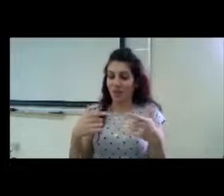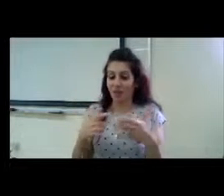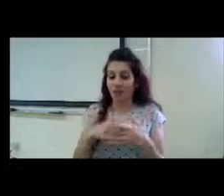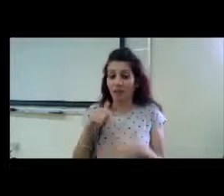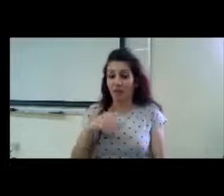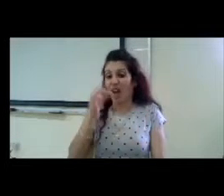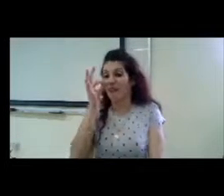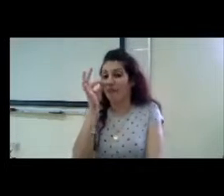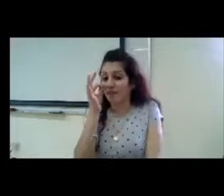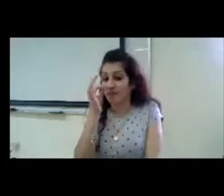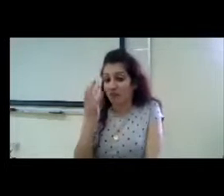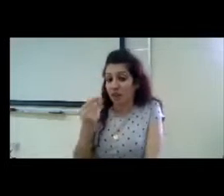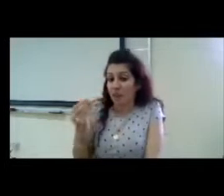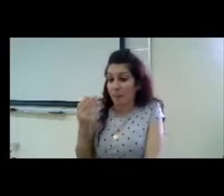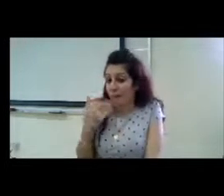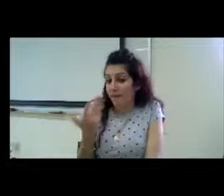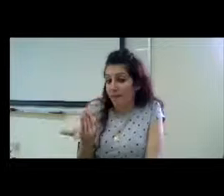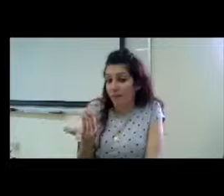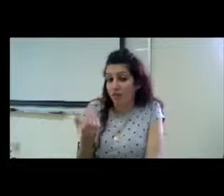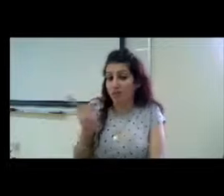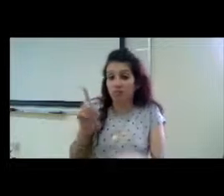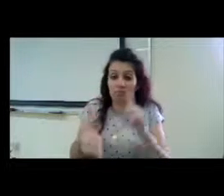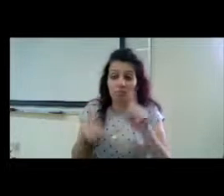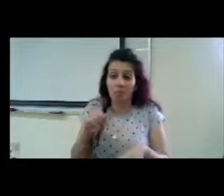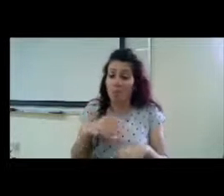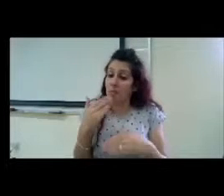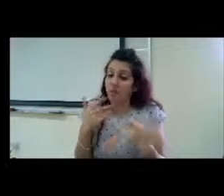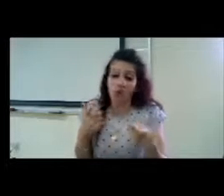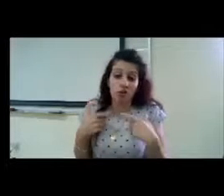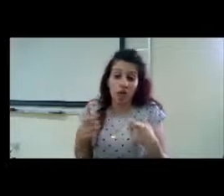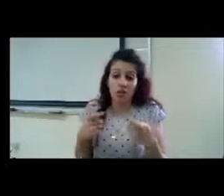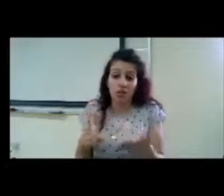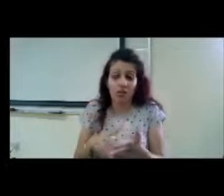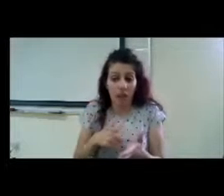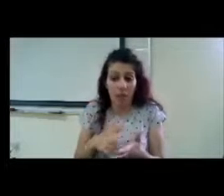disabilities despite the challenge with regards children with disabilities yet